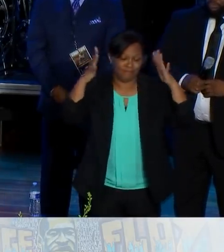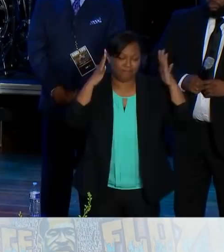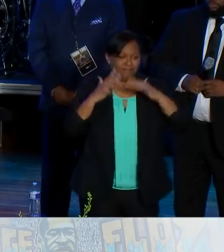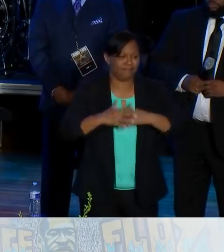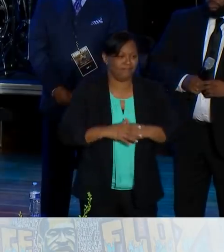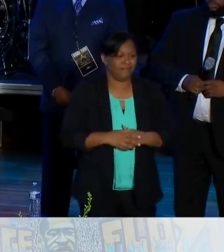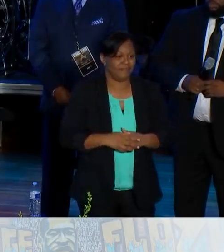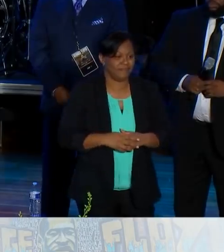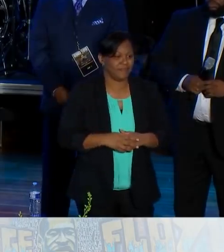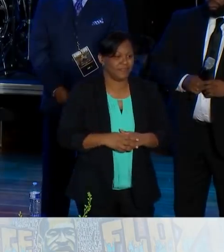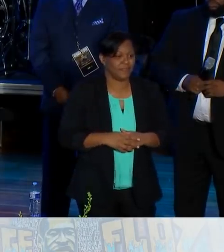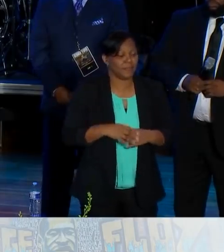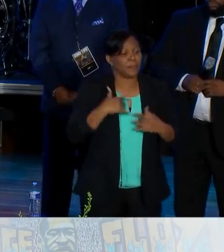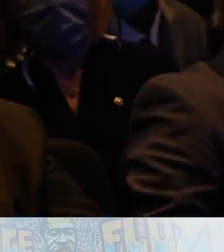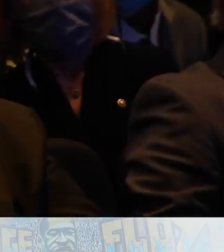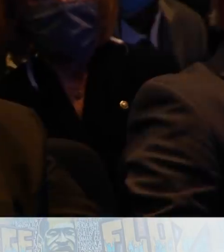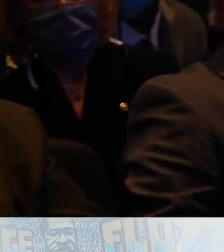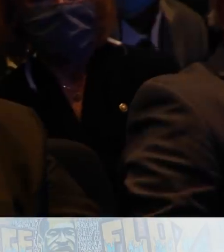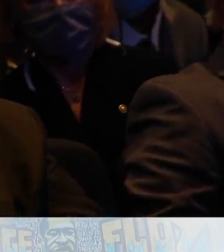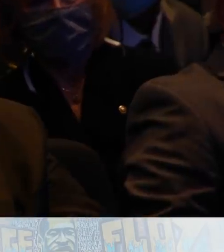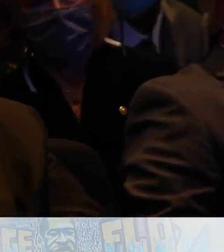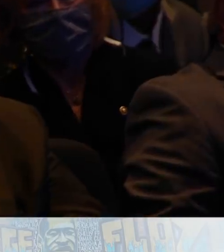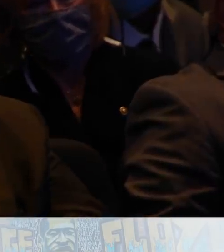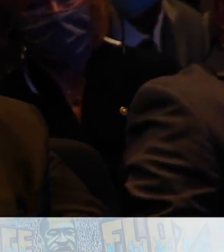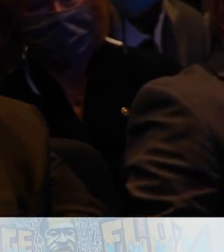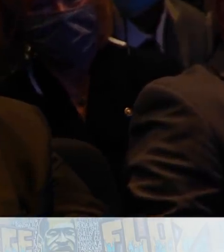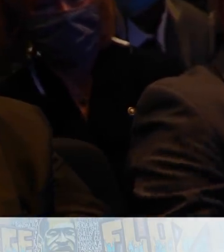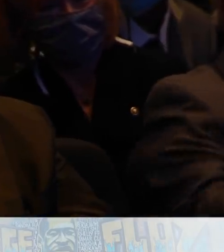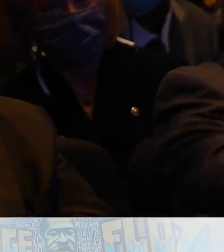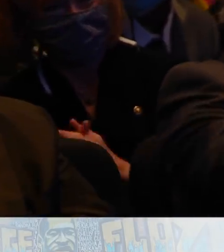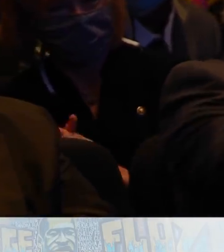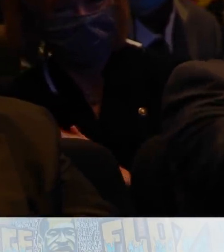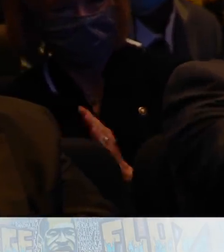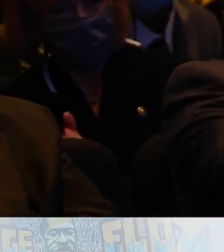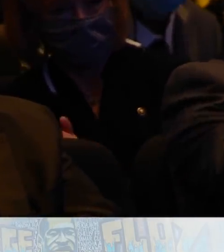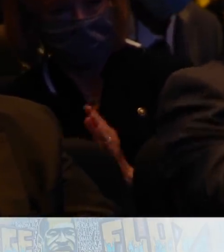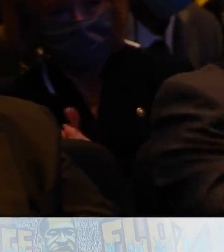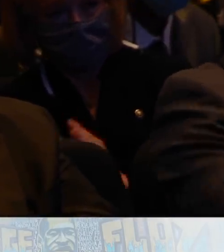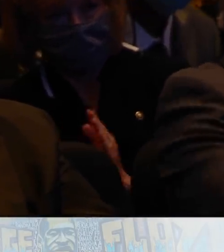I WANT TO THANK THE SON AND HEIR AND DR. MARTIN LUTHER KING THE THIRD FOR BEING WITH US.